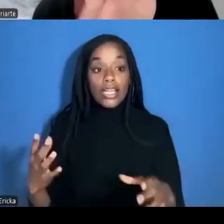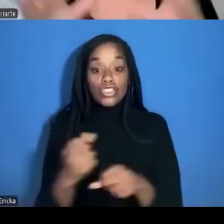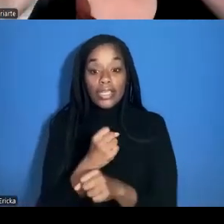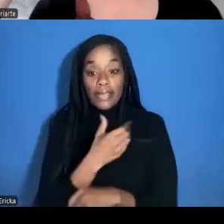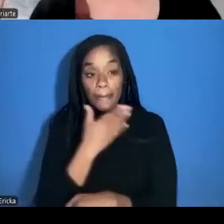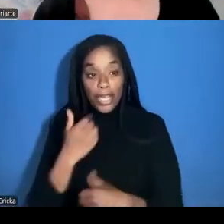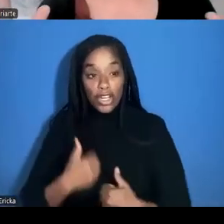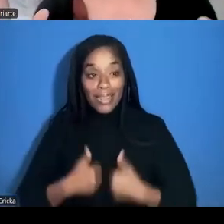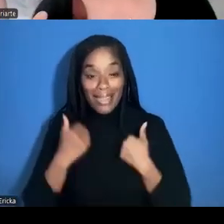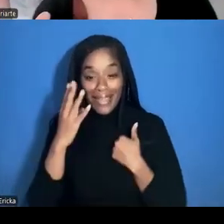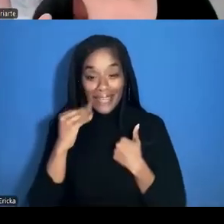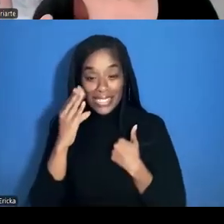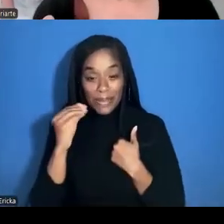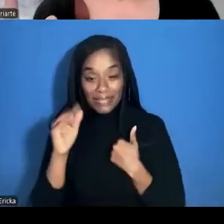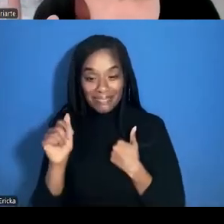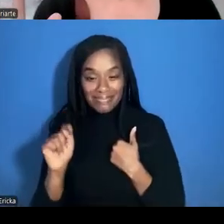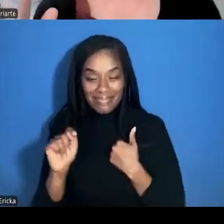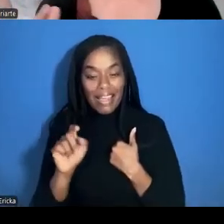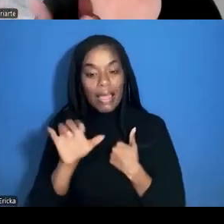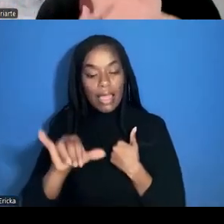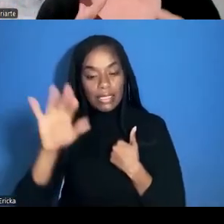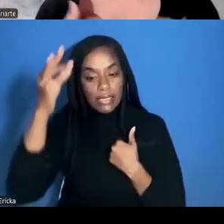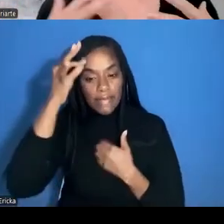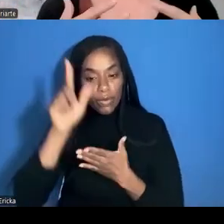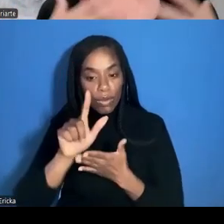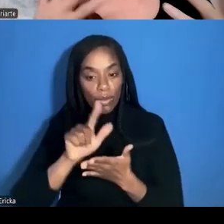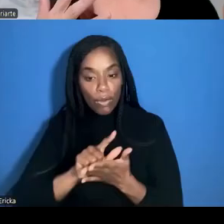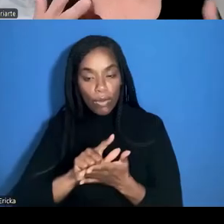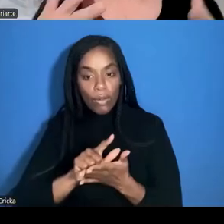That's the federal legislation that established